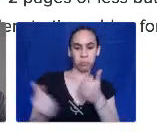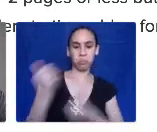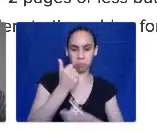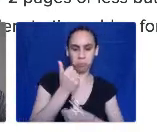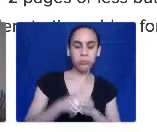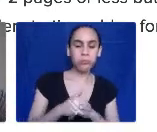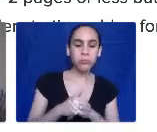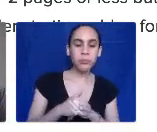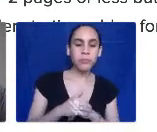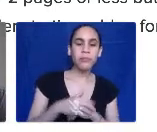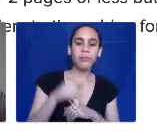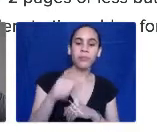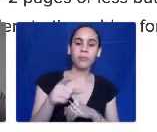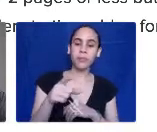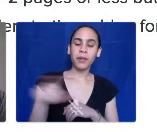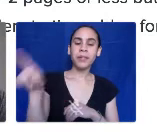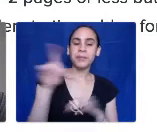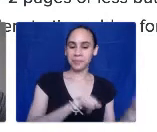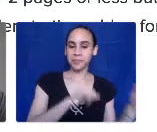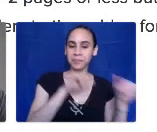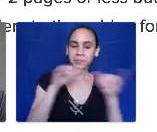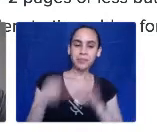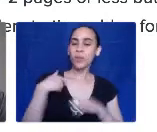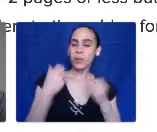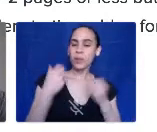the length of a resume this is something we often get questions on how long should my resume does